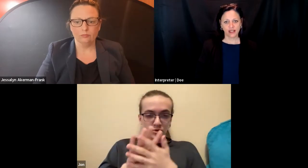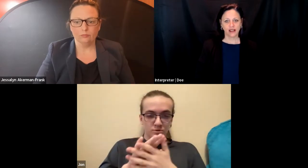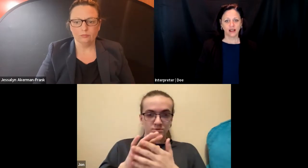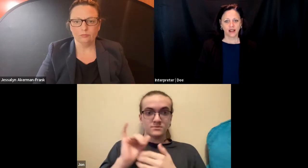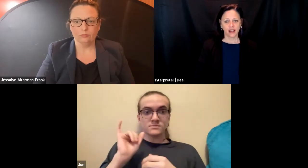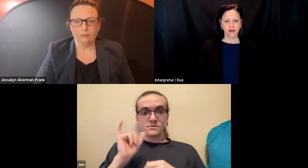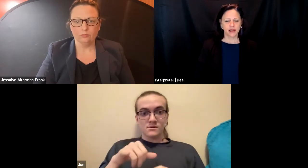And proceed tactile as well -- and ProTactile as well on my back to get